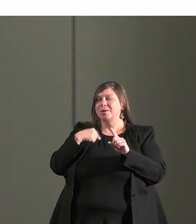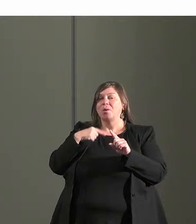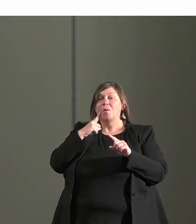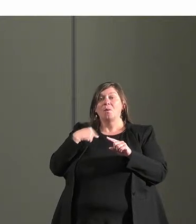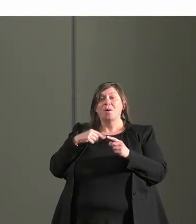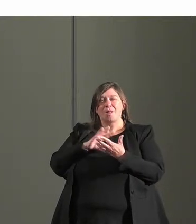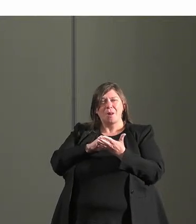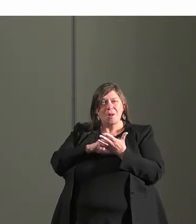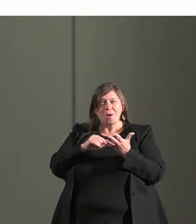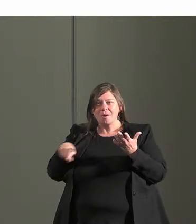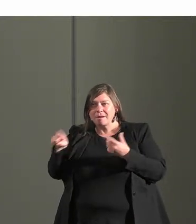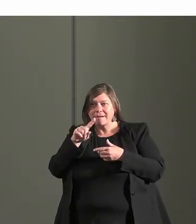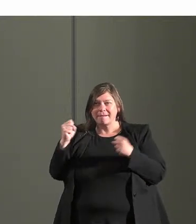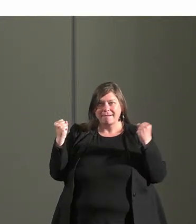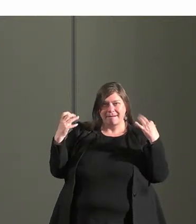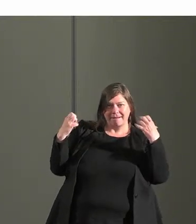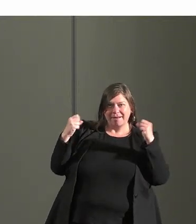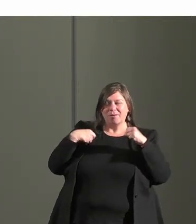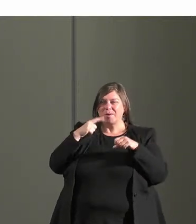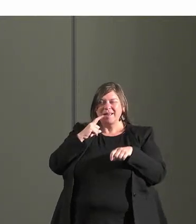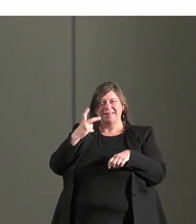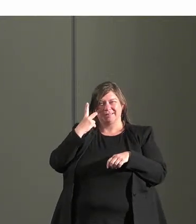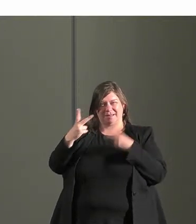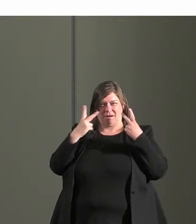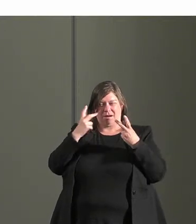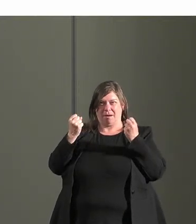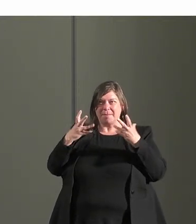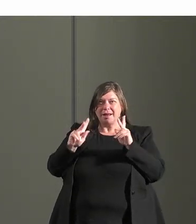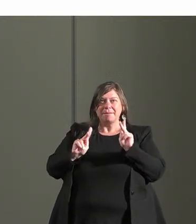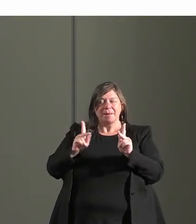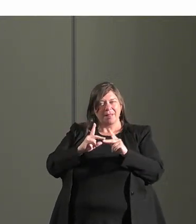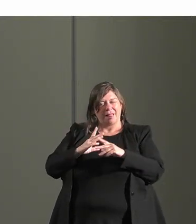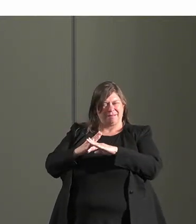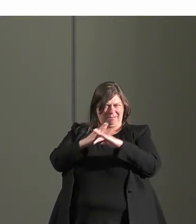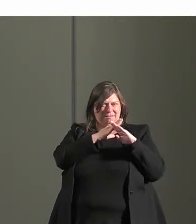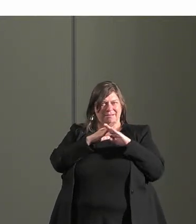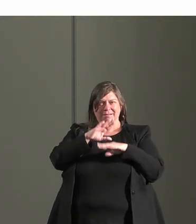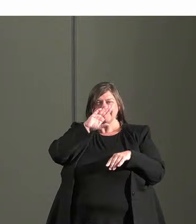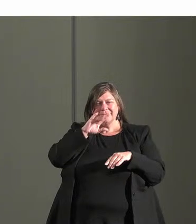amongst family members of deaf to learn ASL. We saw a lot of